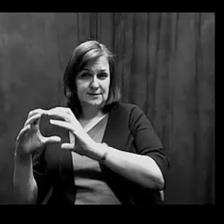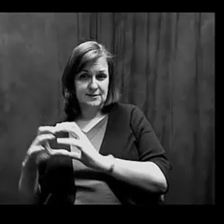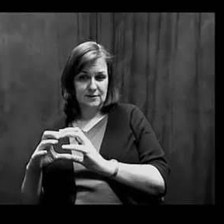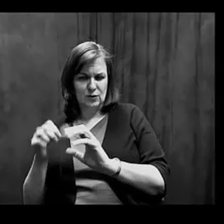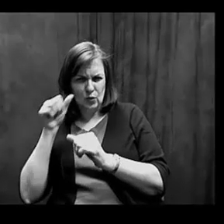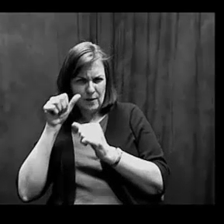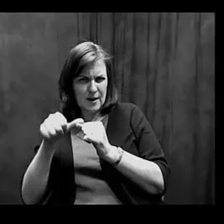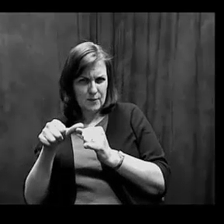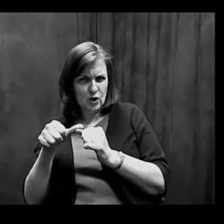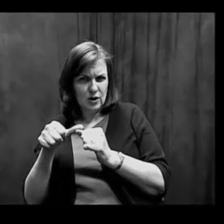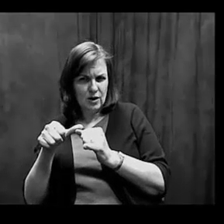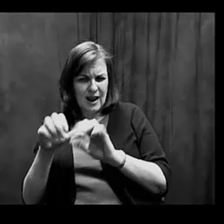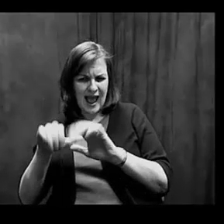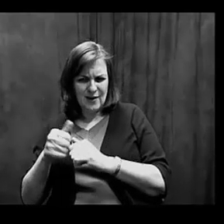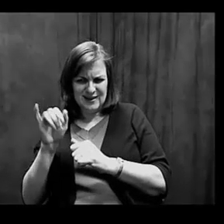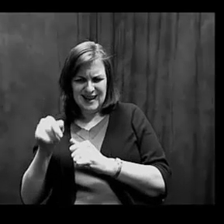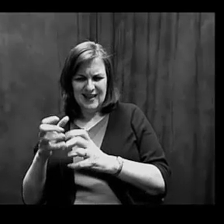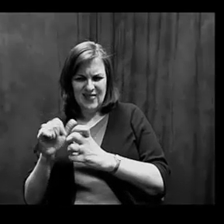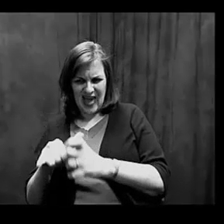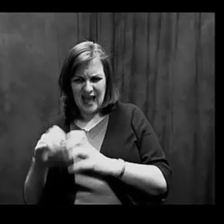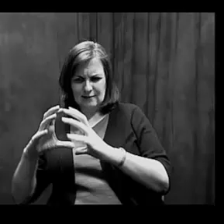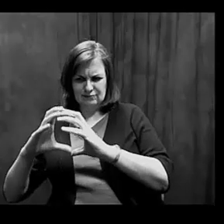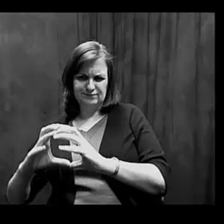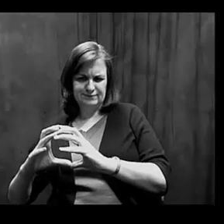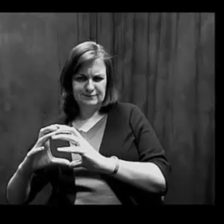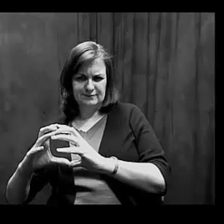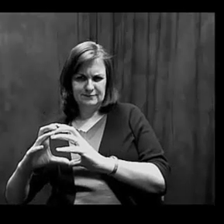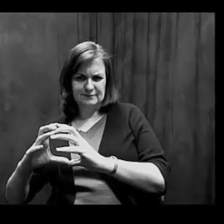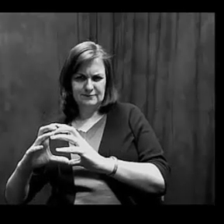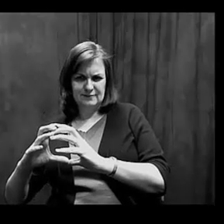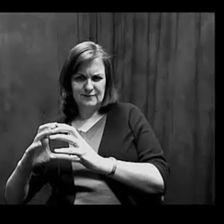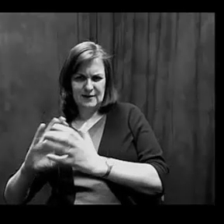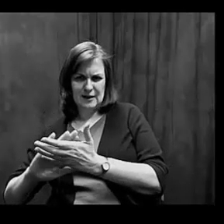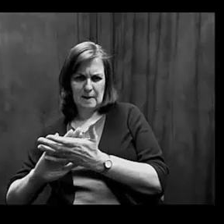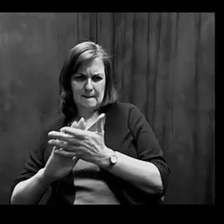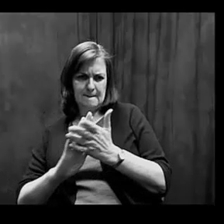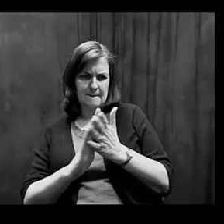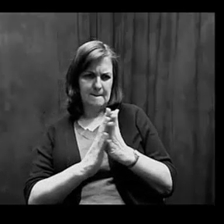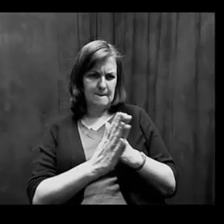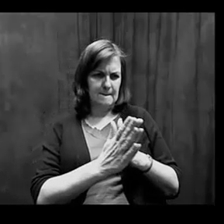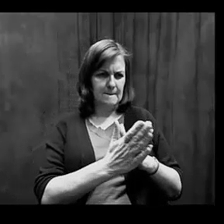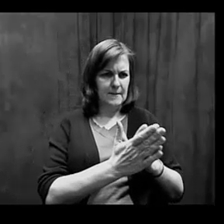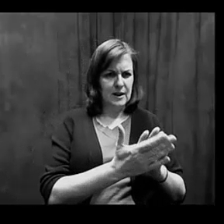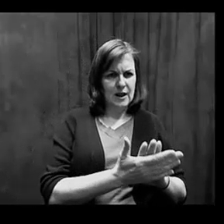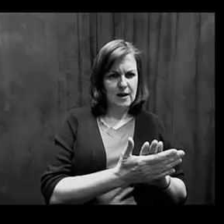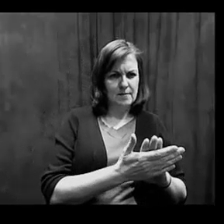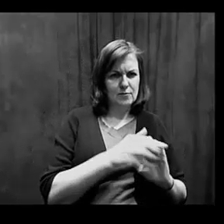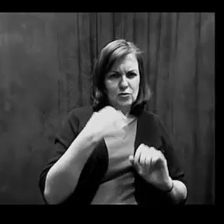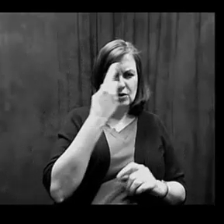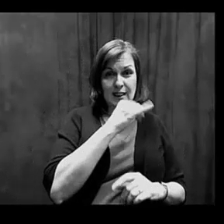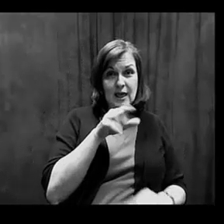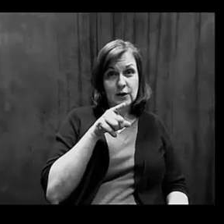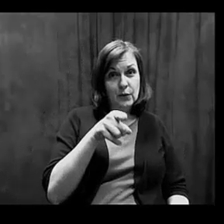we were just all a big ball of cells -- how do you take that and make it look